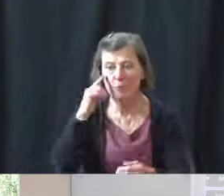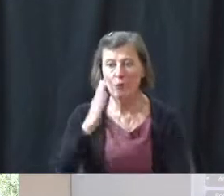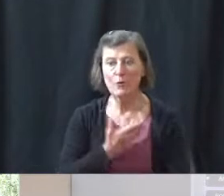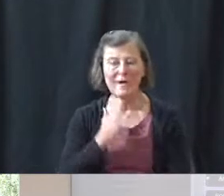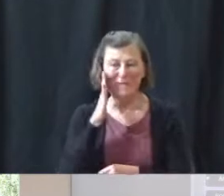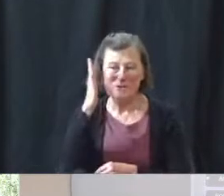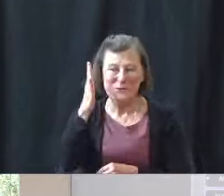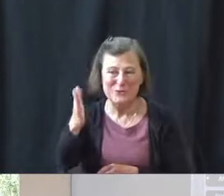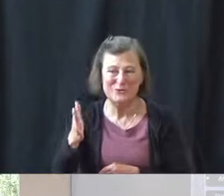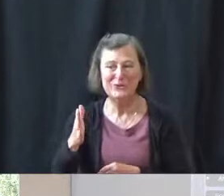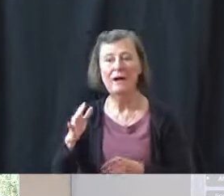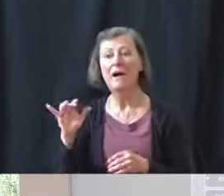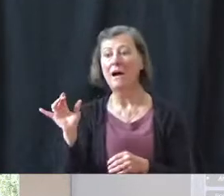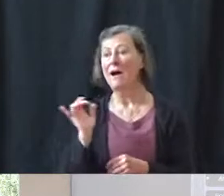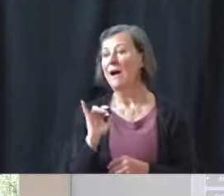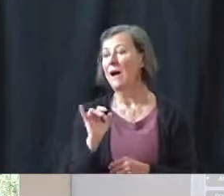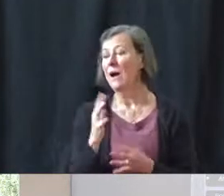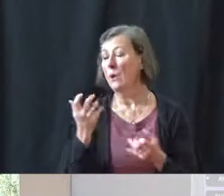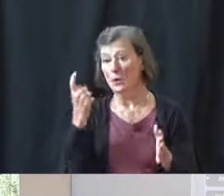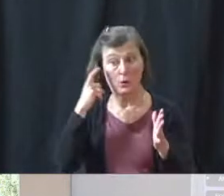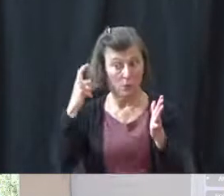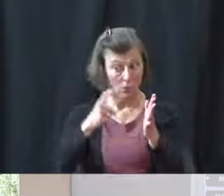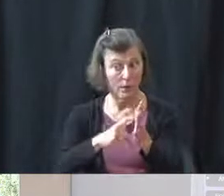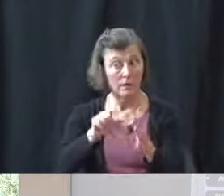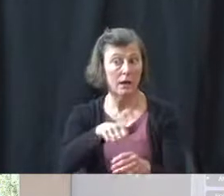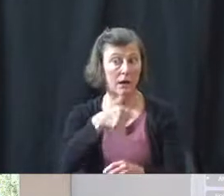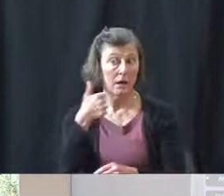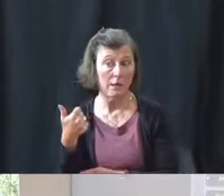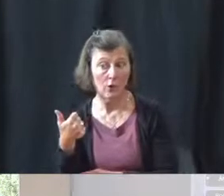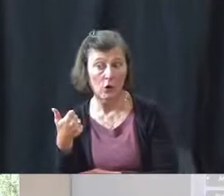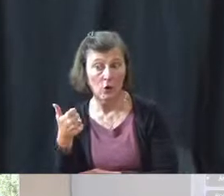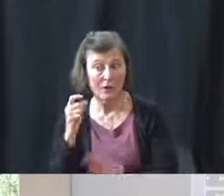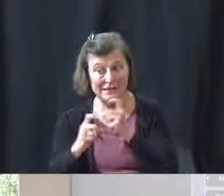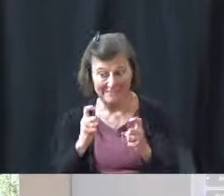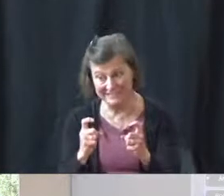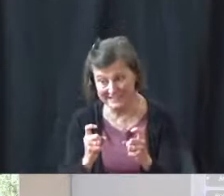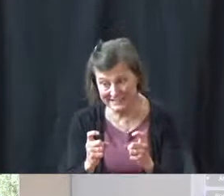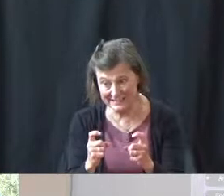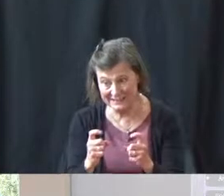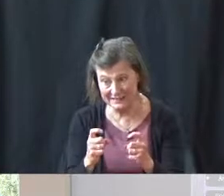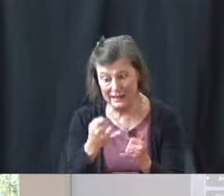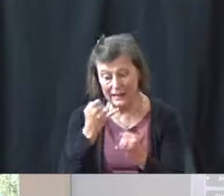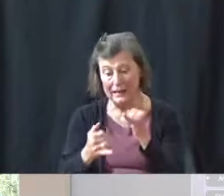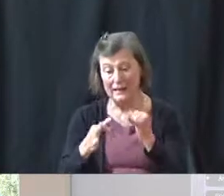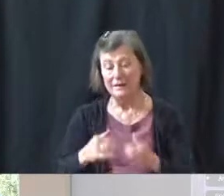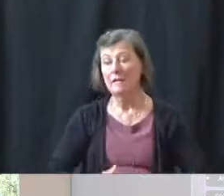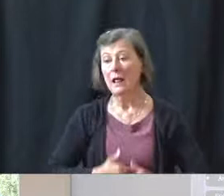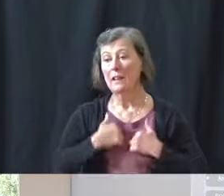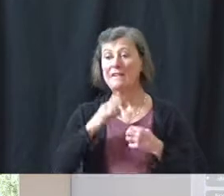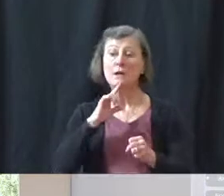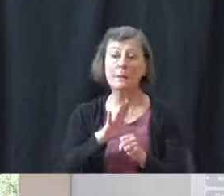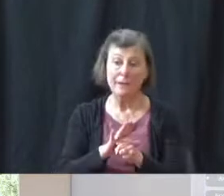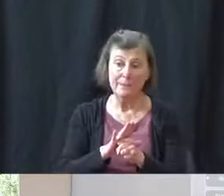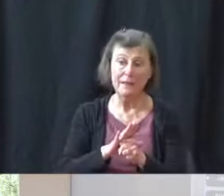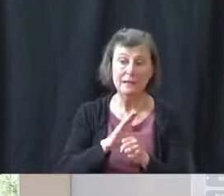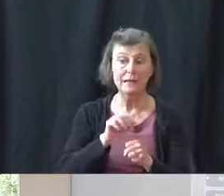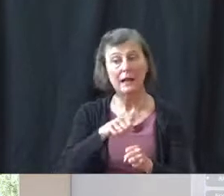I also want to recognize other gifts, end-of-life commitments, and other contributions that